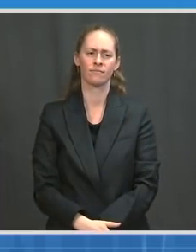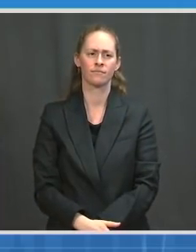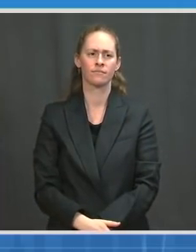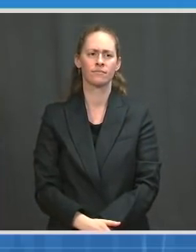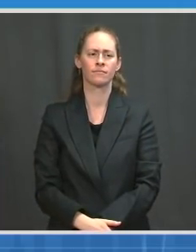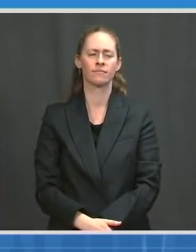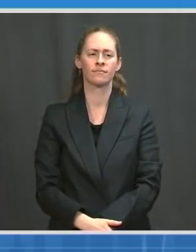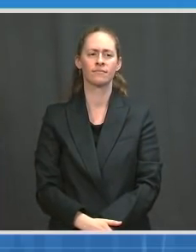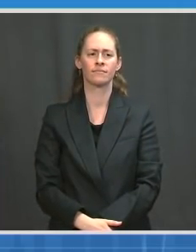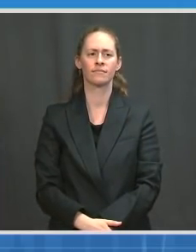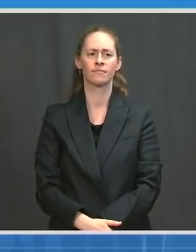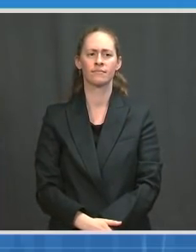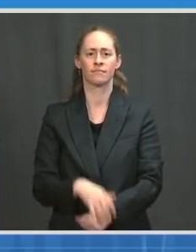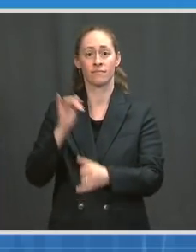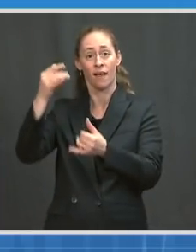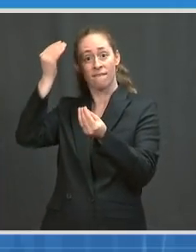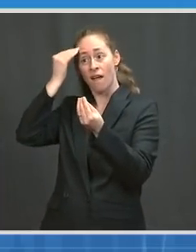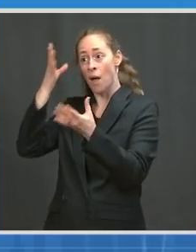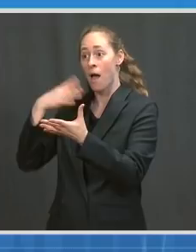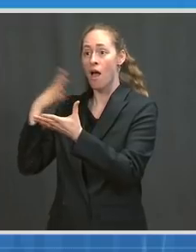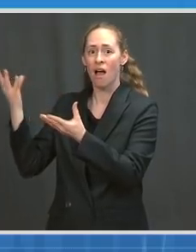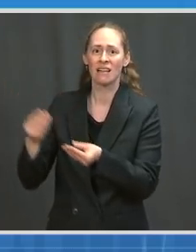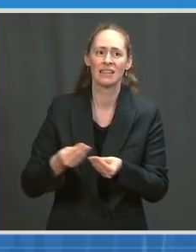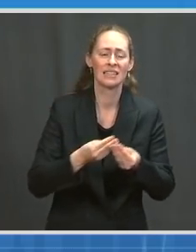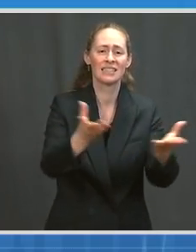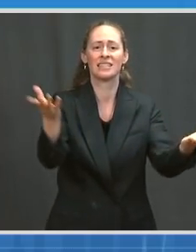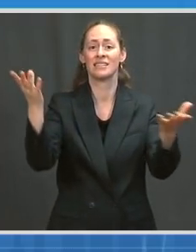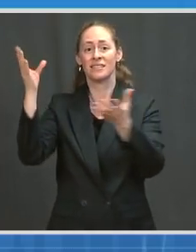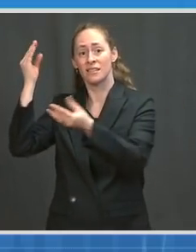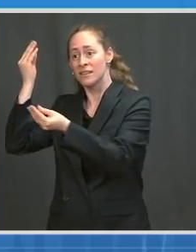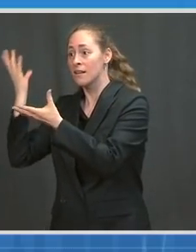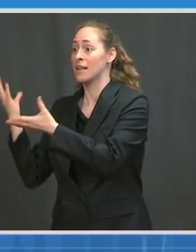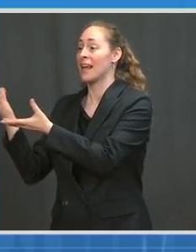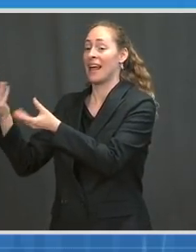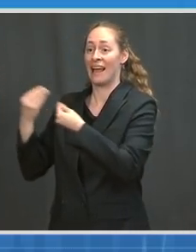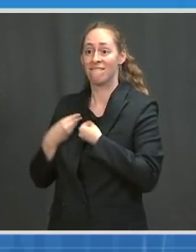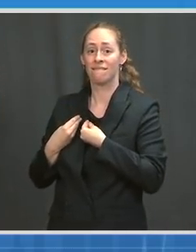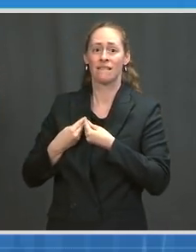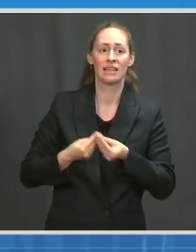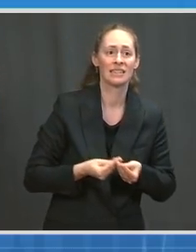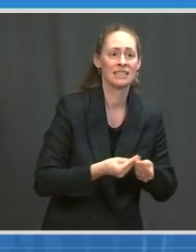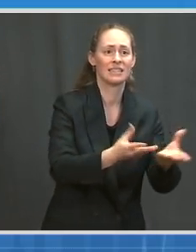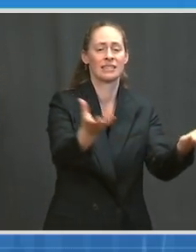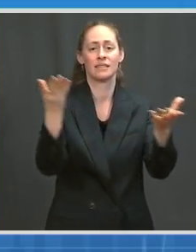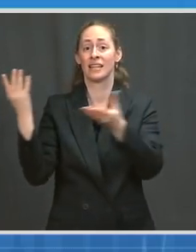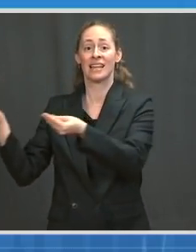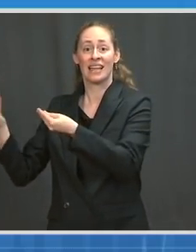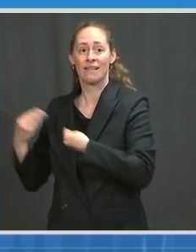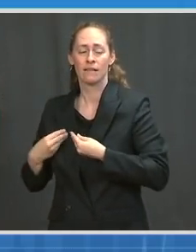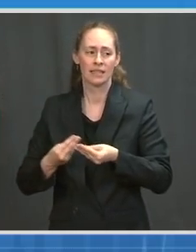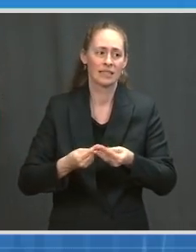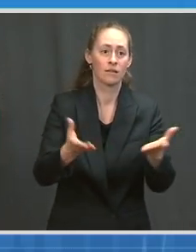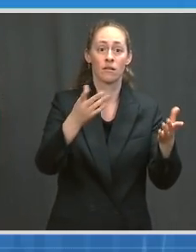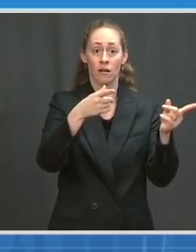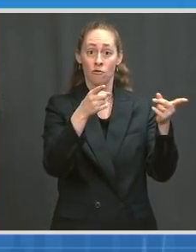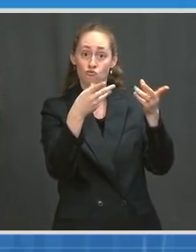into the hands of people locally, so that when someone talks to someone they trust -- whether it's a faith leader, whether it's a doctor,